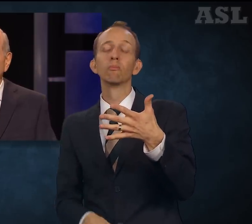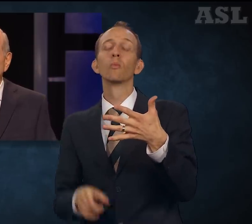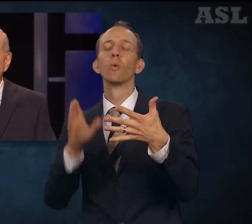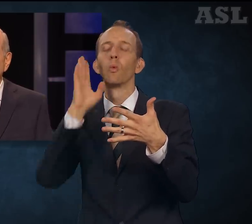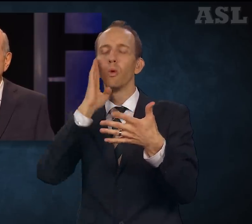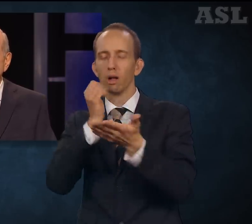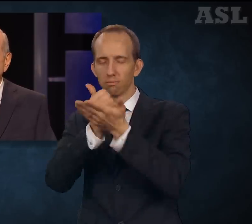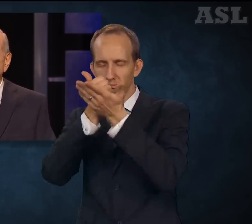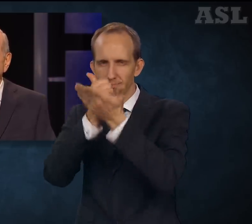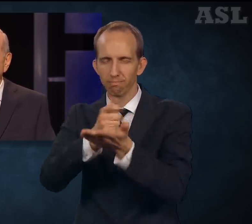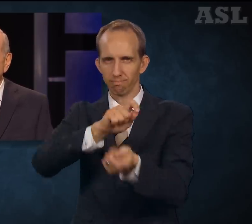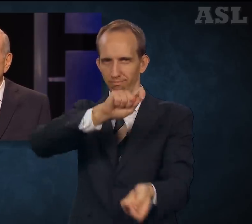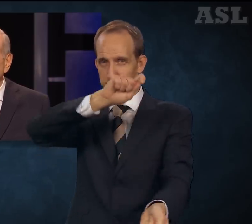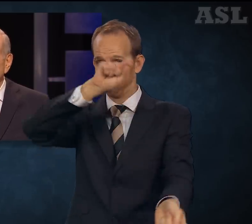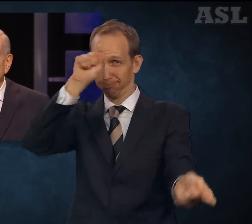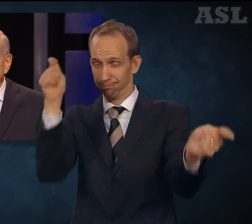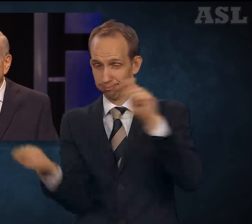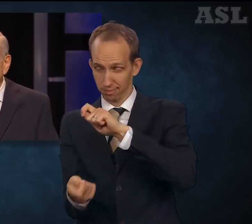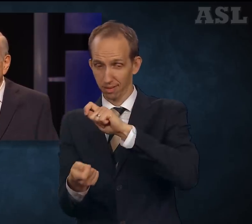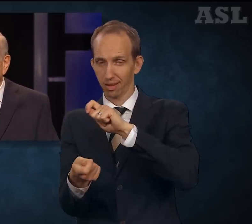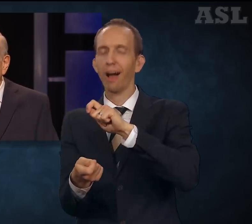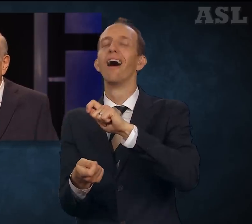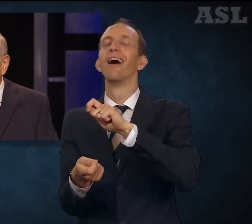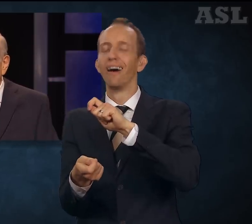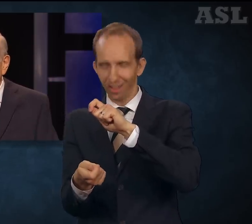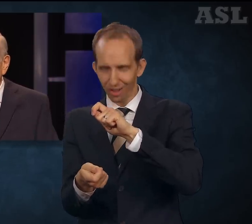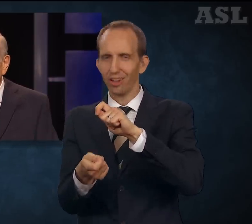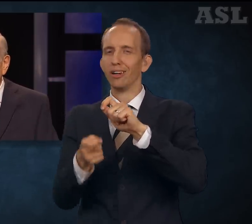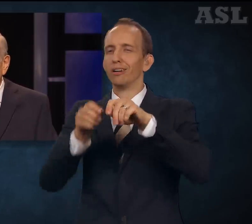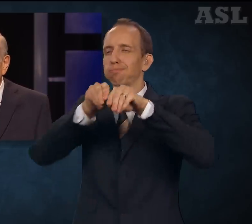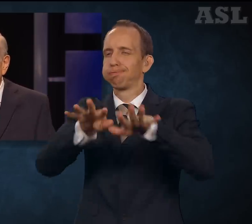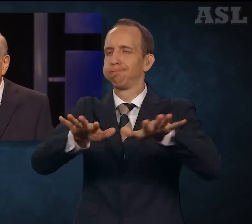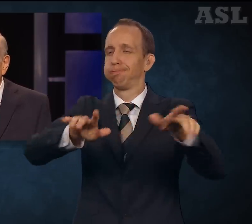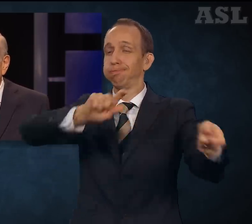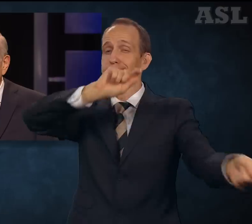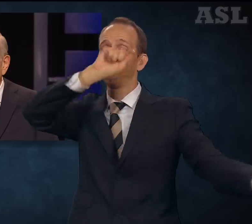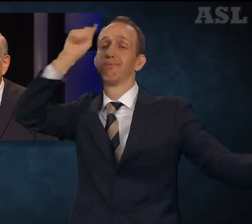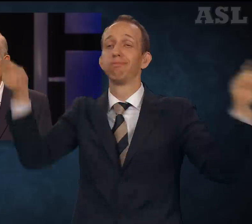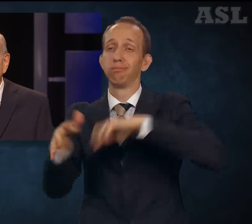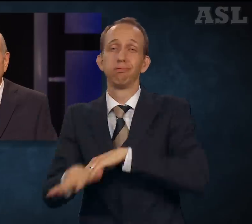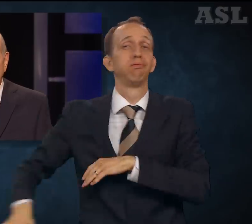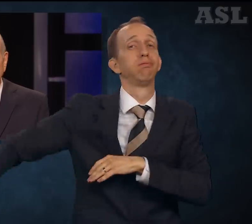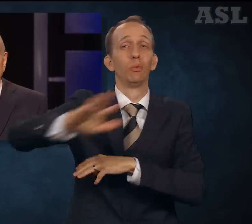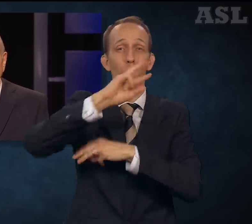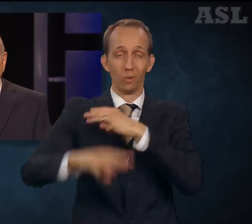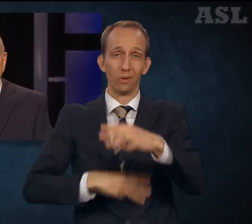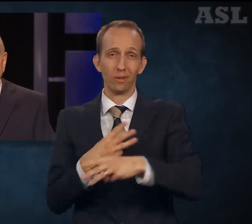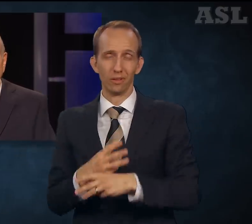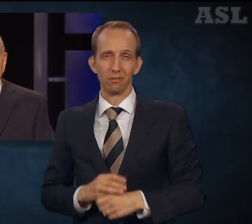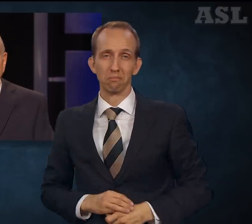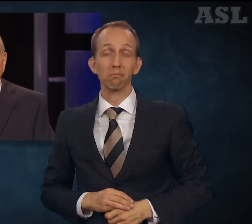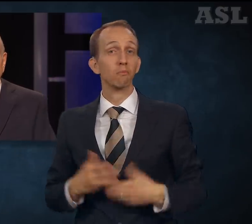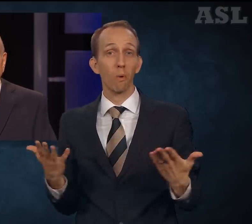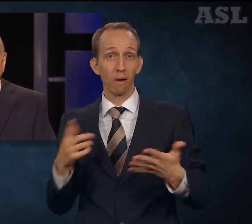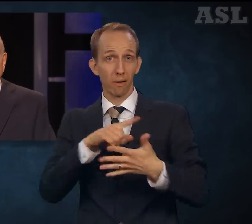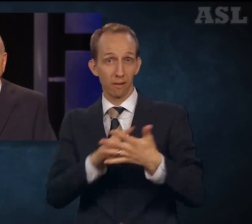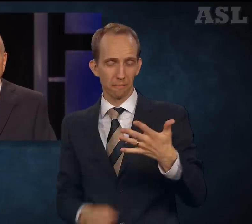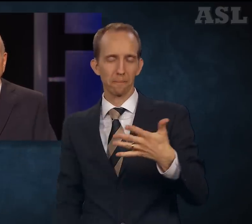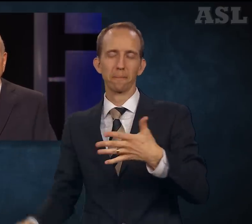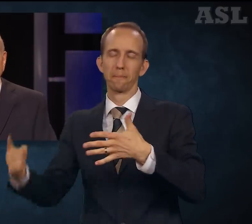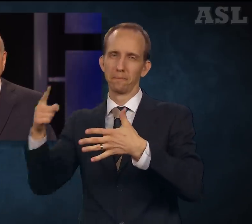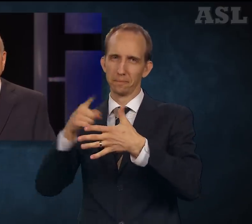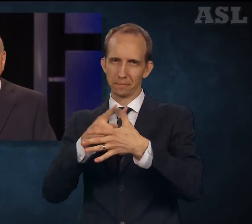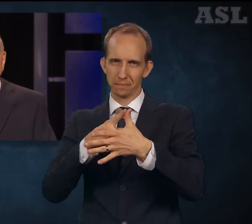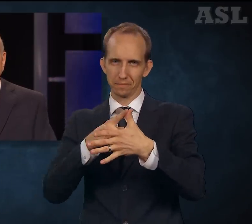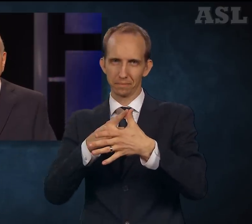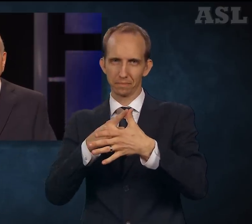FIVE MORE THINGS--FIVE THINGS